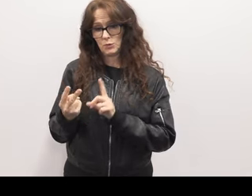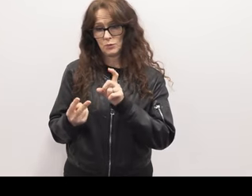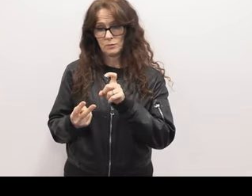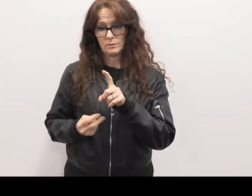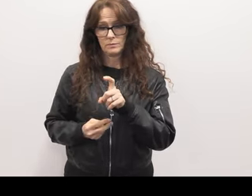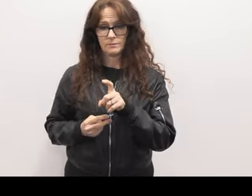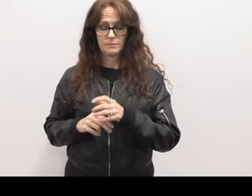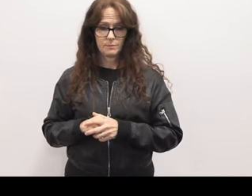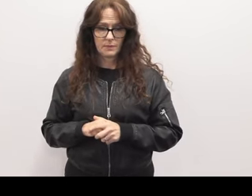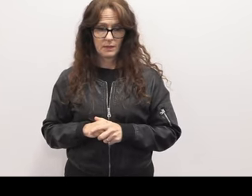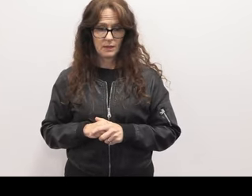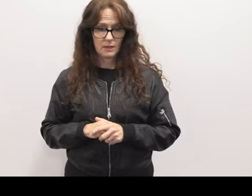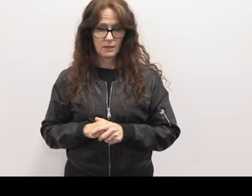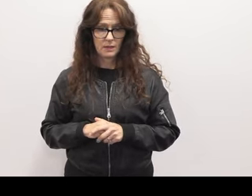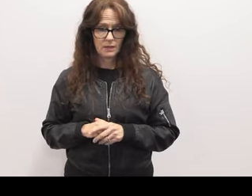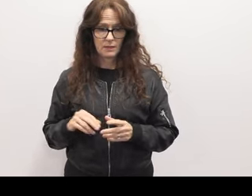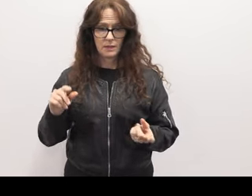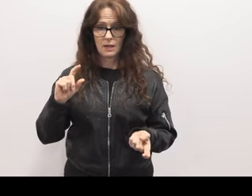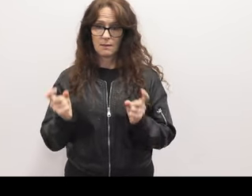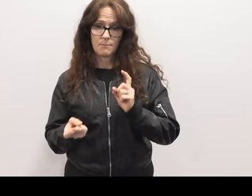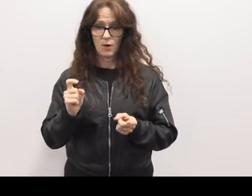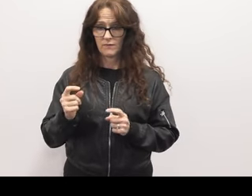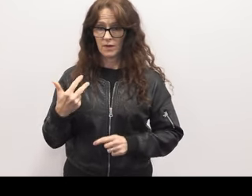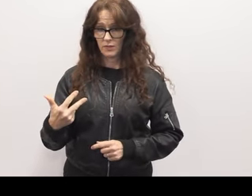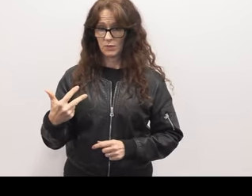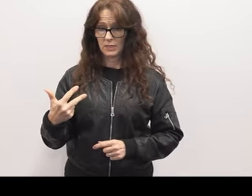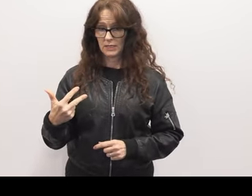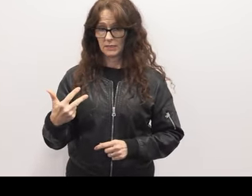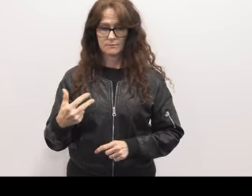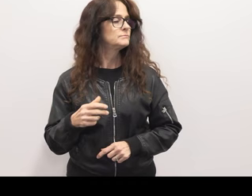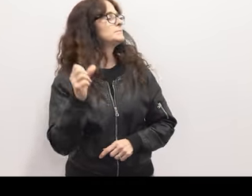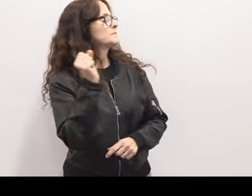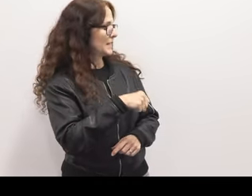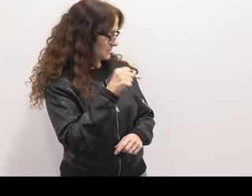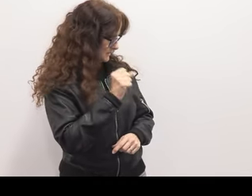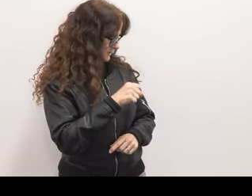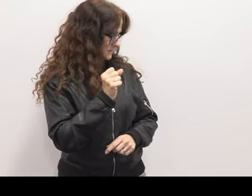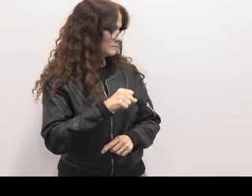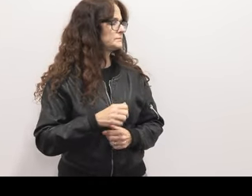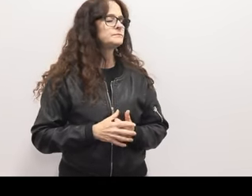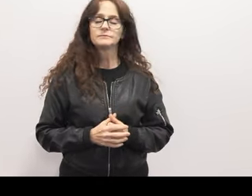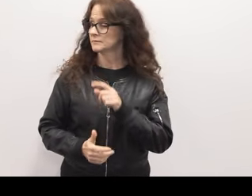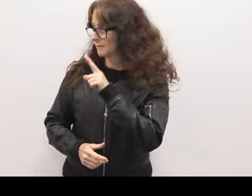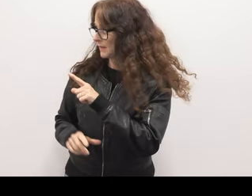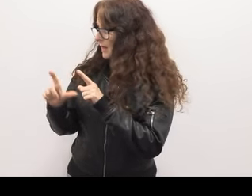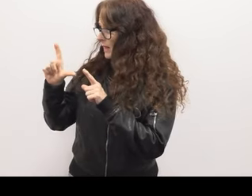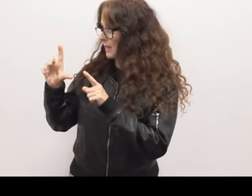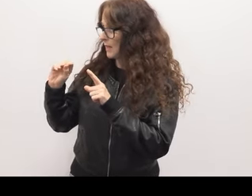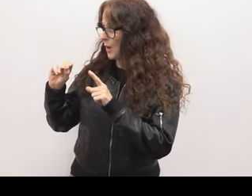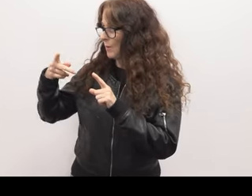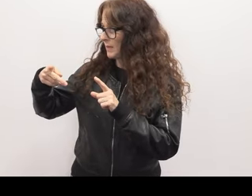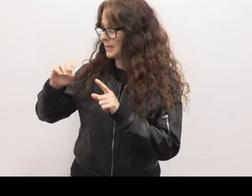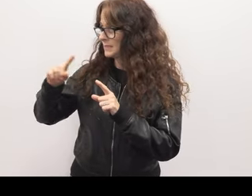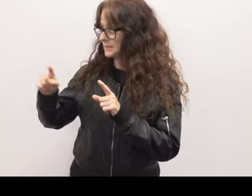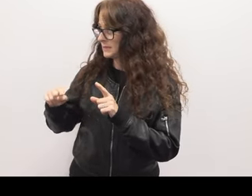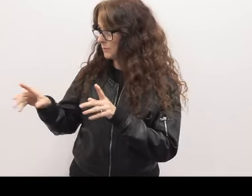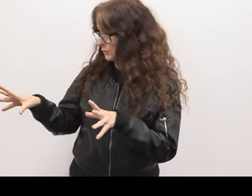[Doug Otto] If we, and modifying goal three? [Diana Craighead] Yes. [Doug Otto] Yes. [Diana Craighead] Okay. And Ms. Lopez, would you be good with that?